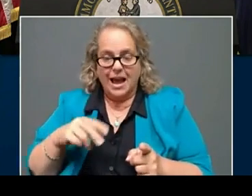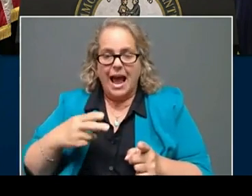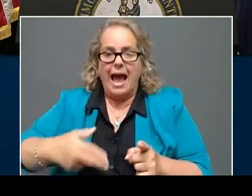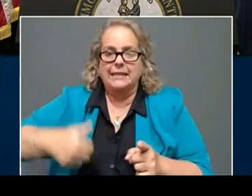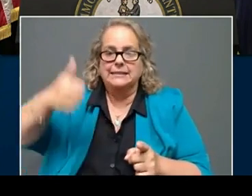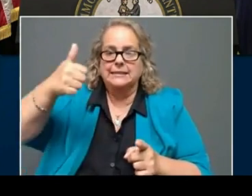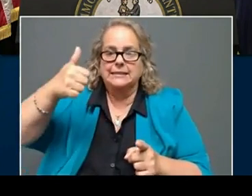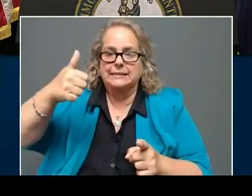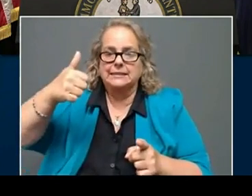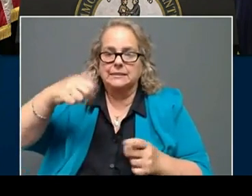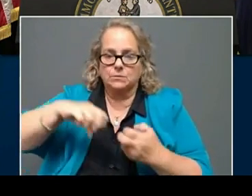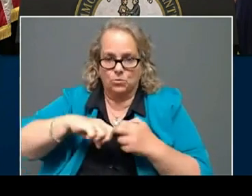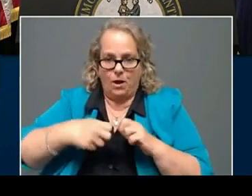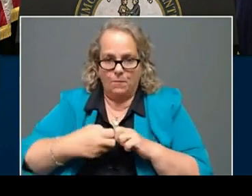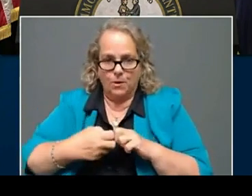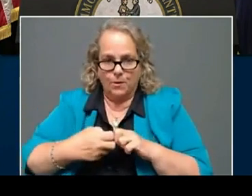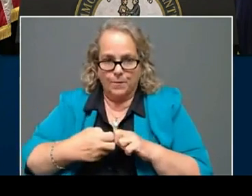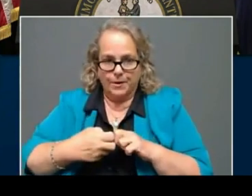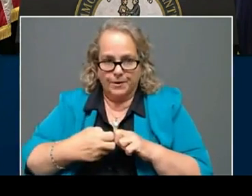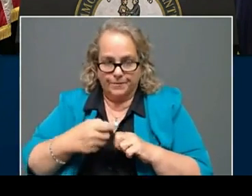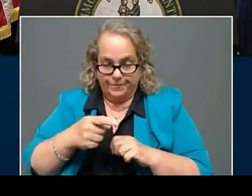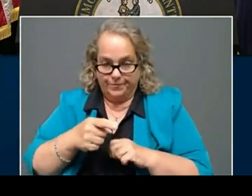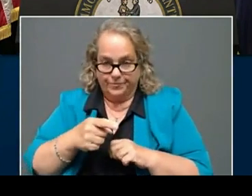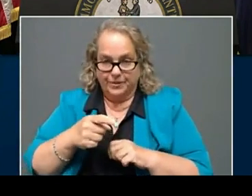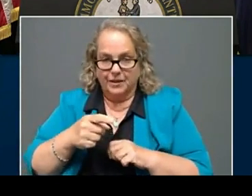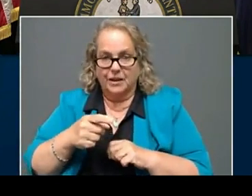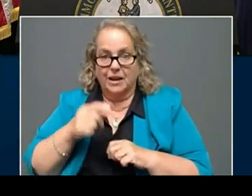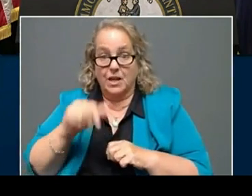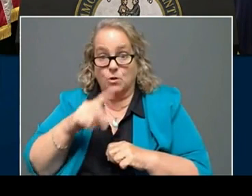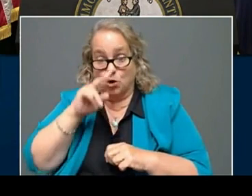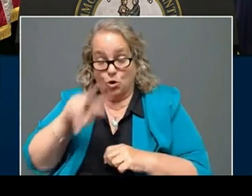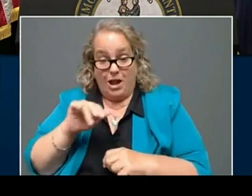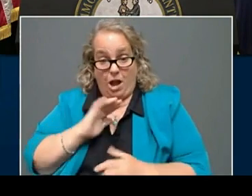been each day. So when we look at our weaknesses right now, when faced with